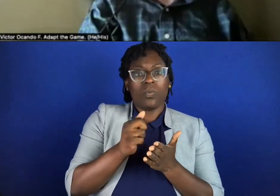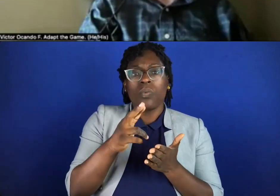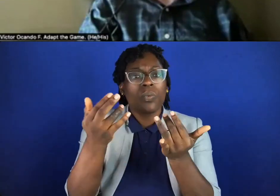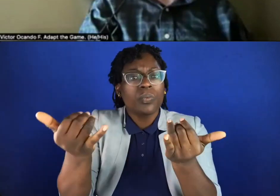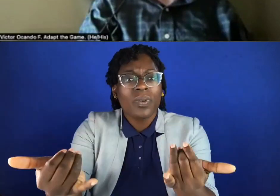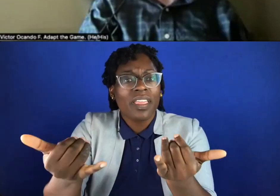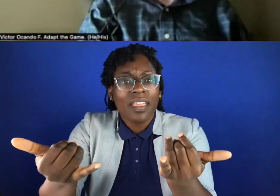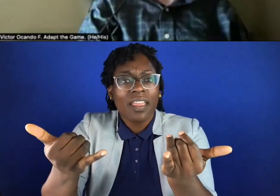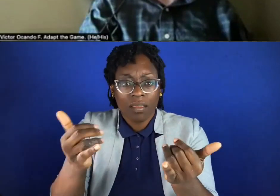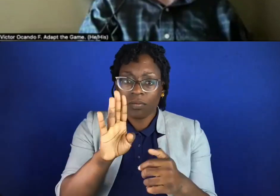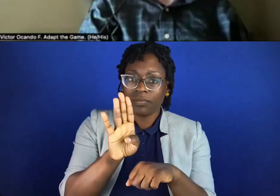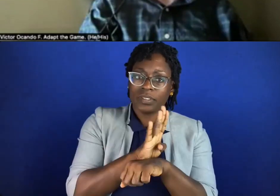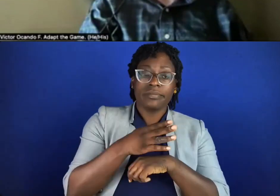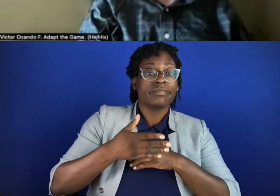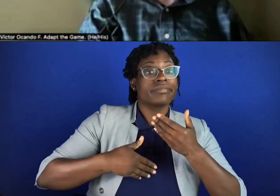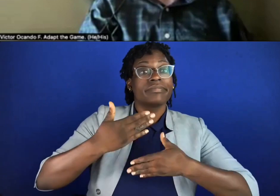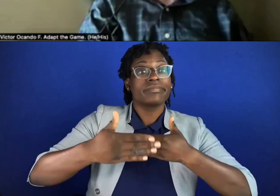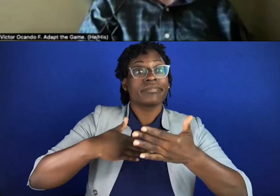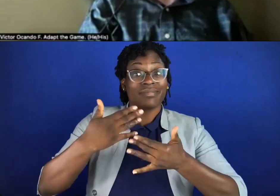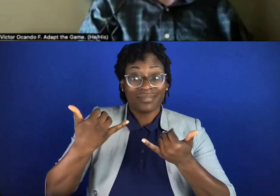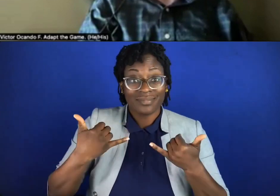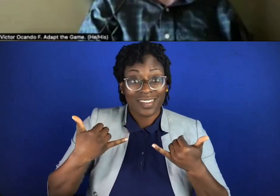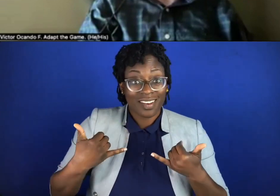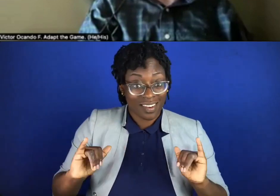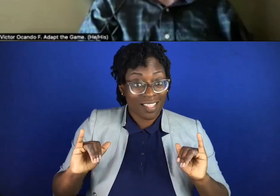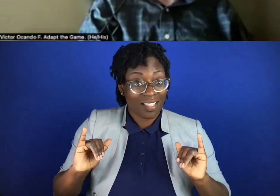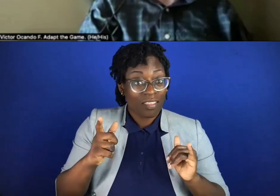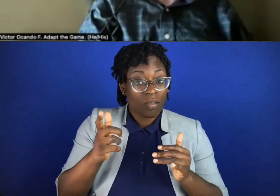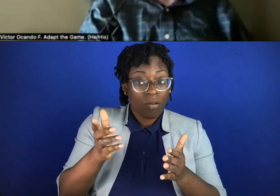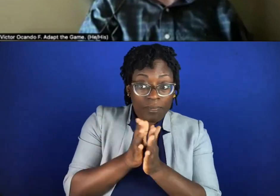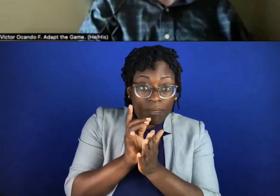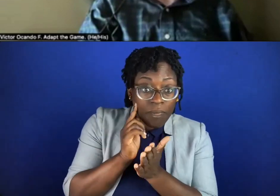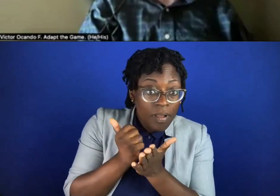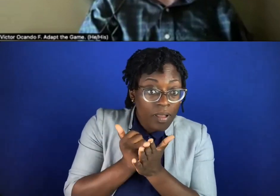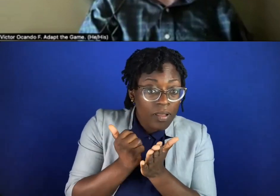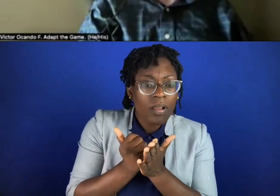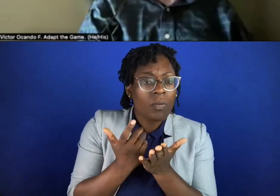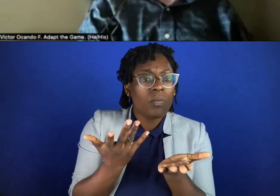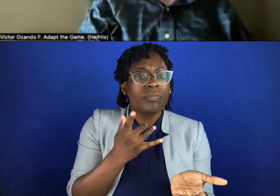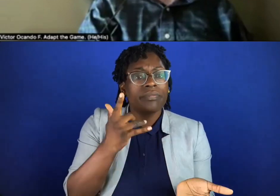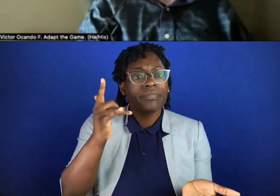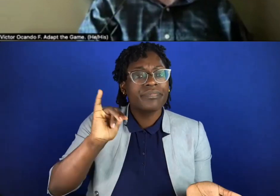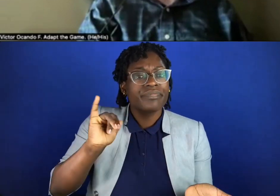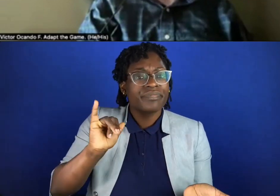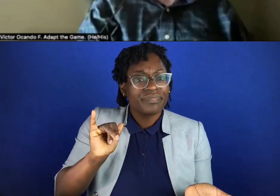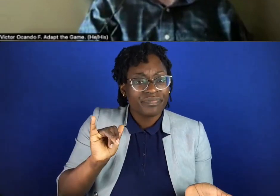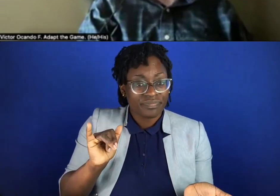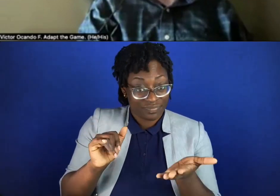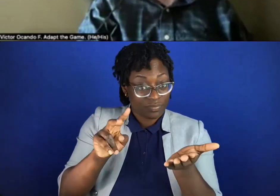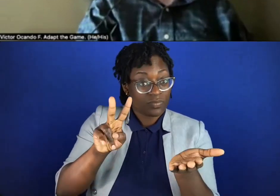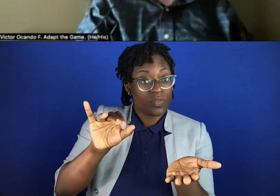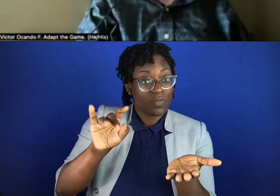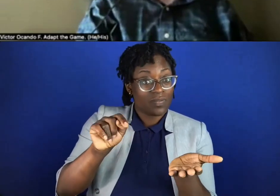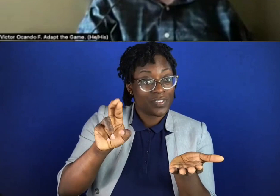today to grow your business. Victor, would you mind going first.